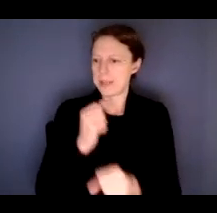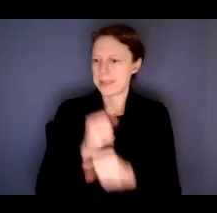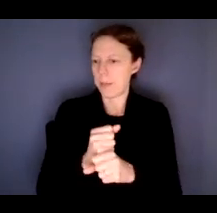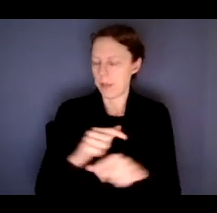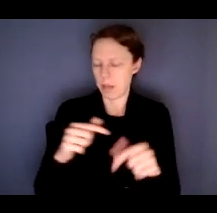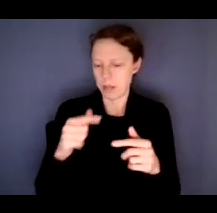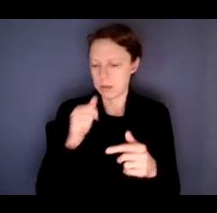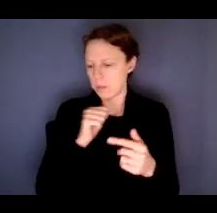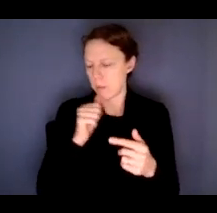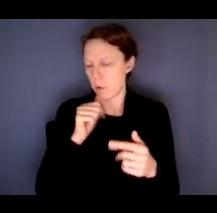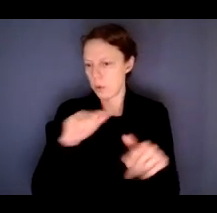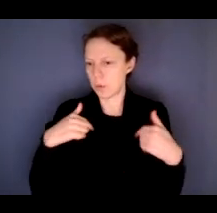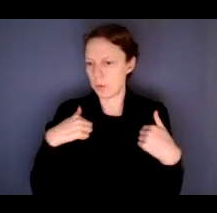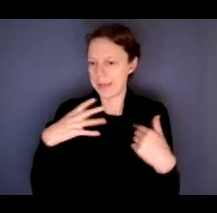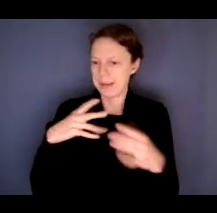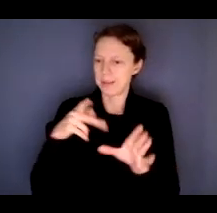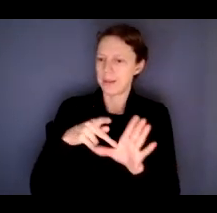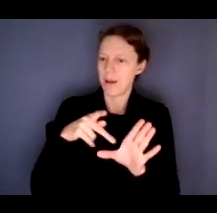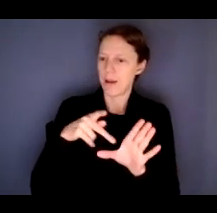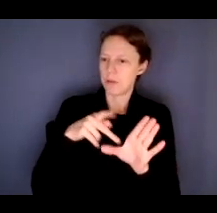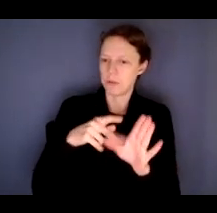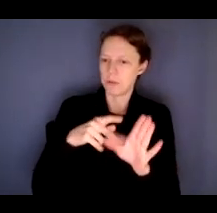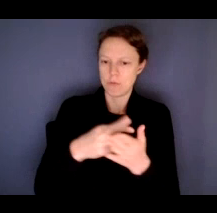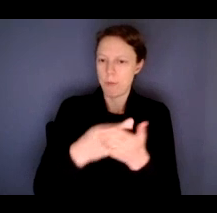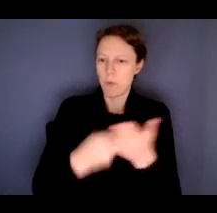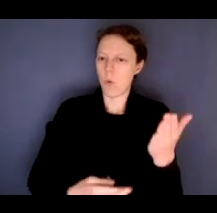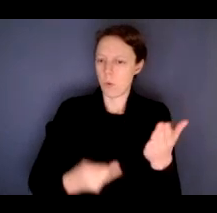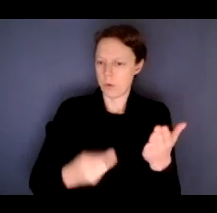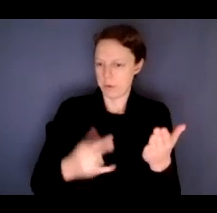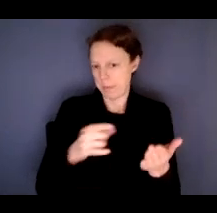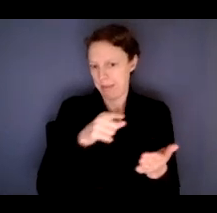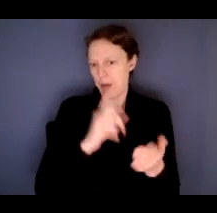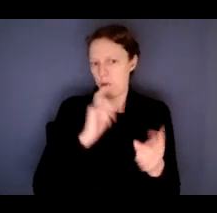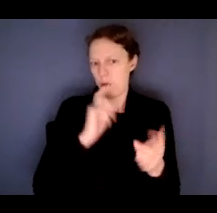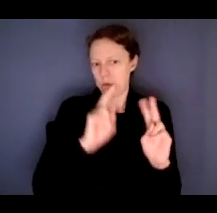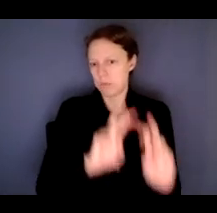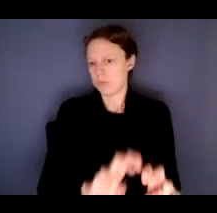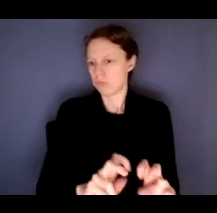sometimes that's something that a separate representative might look into. And they